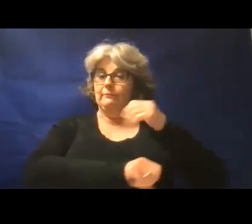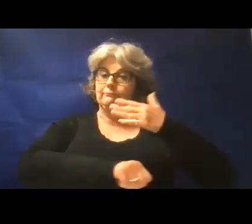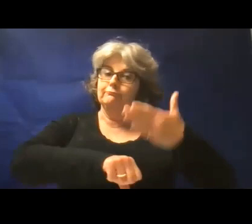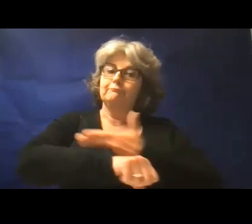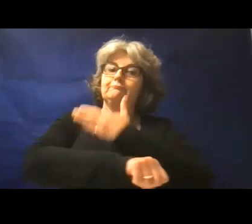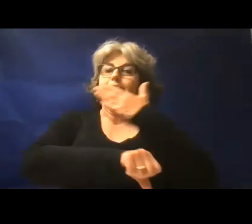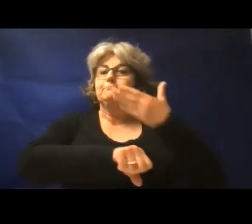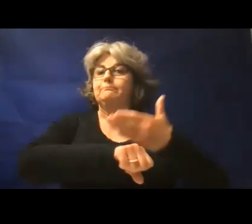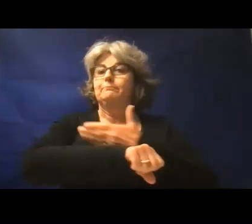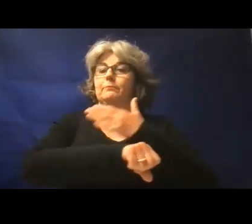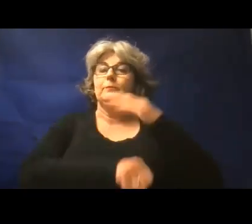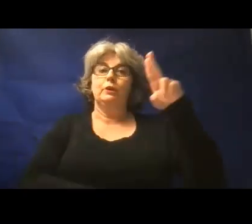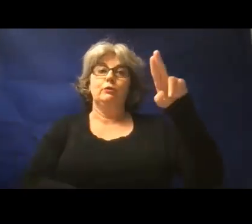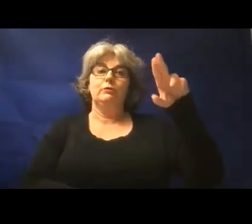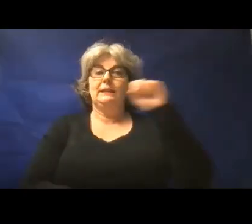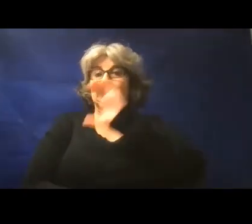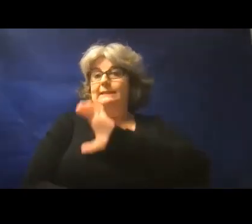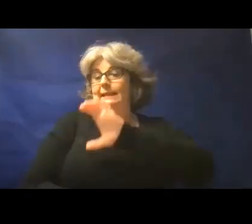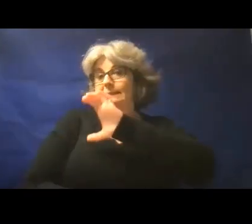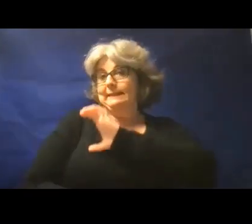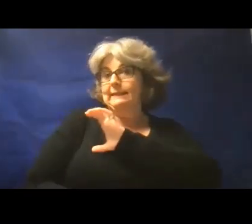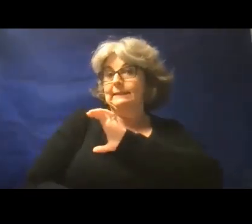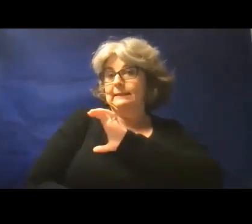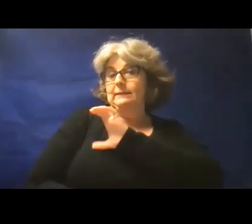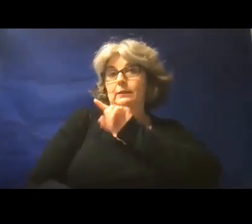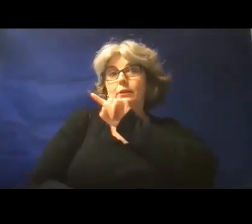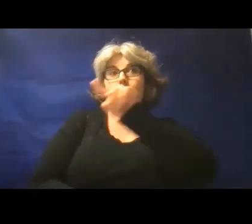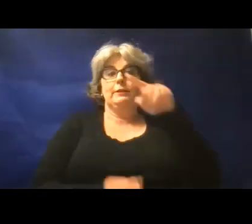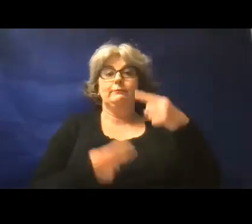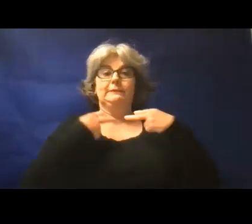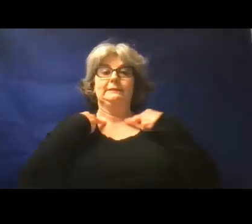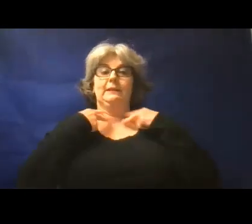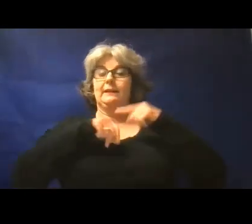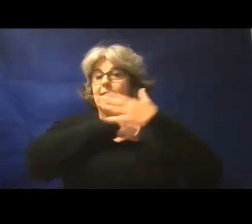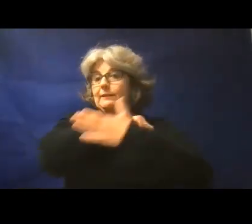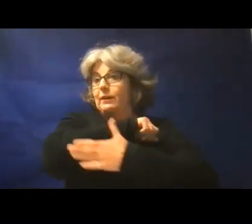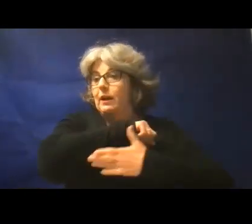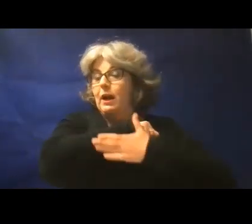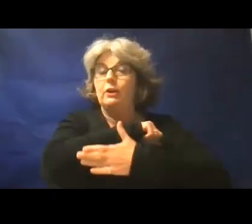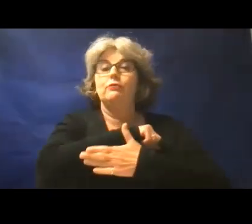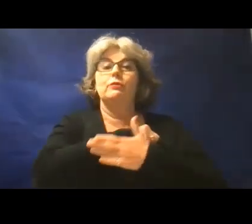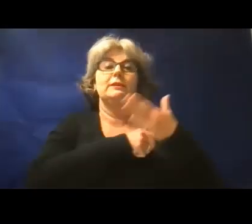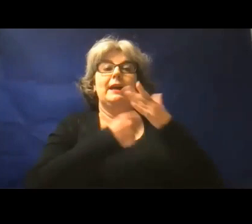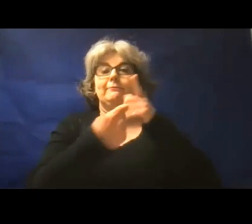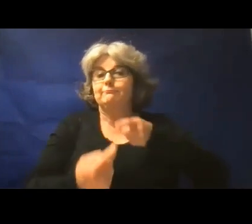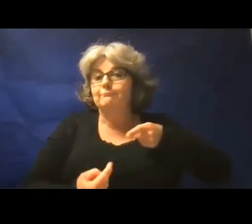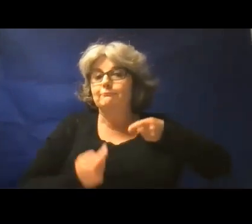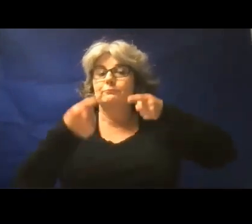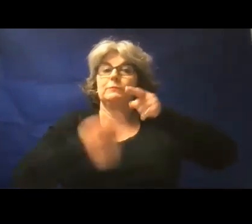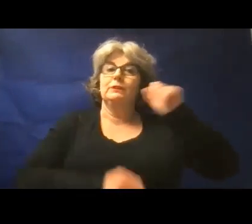bring U.S. citizens who were stranded overseas or having difficulty getting back home from overseas